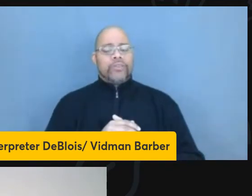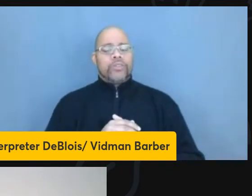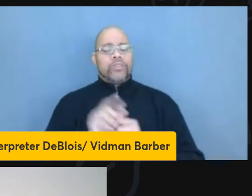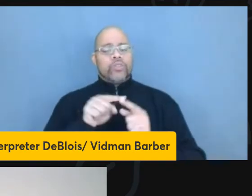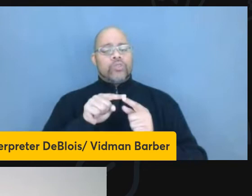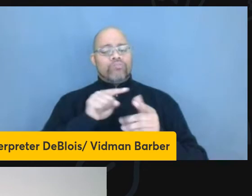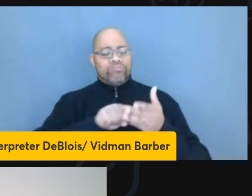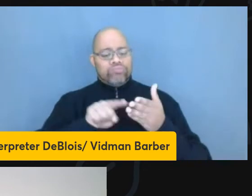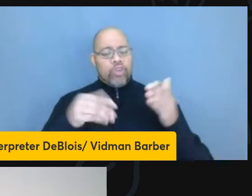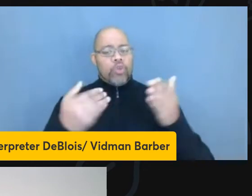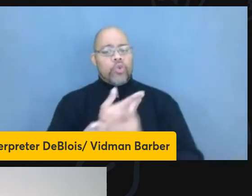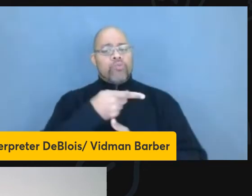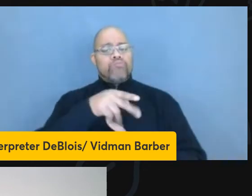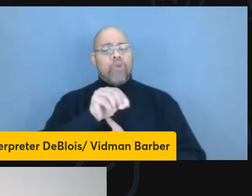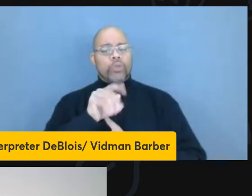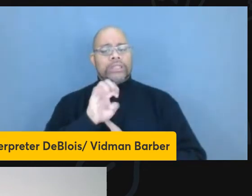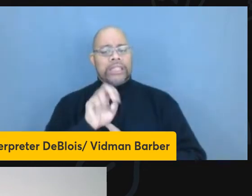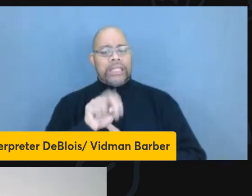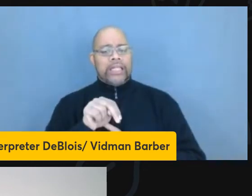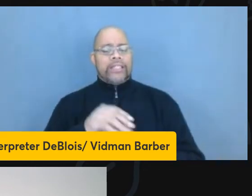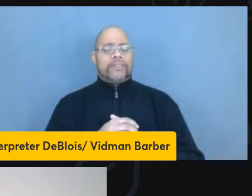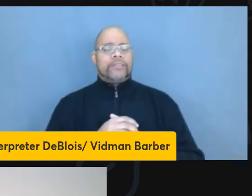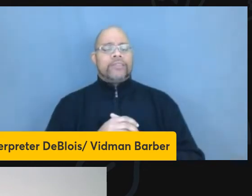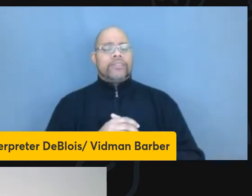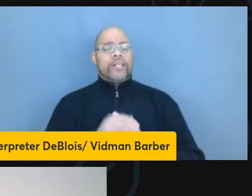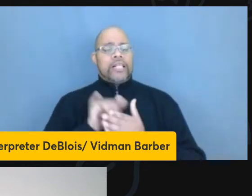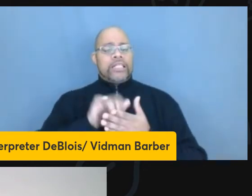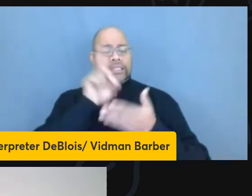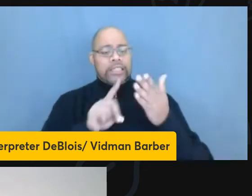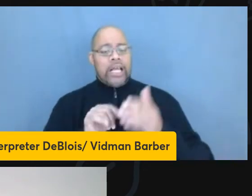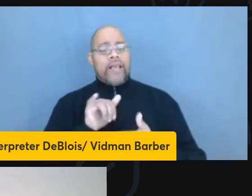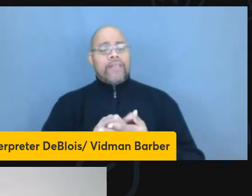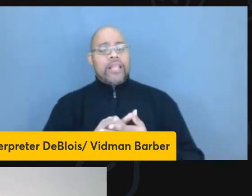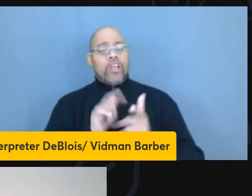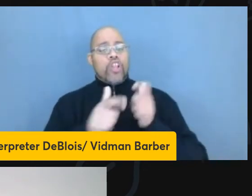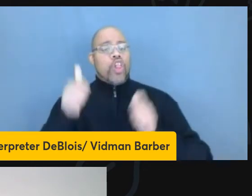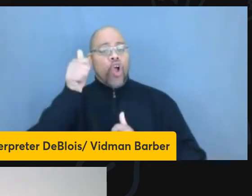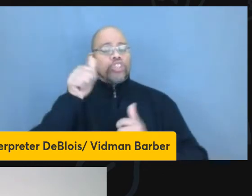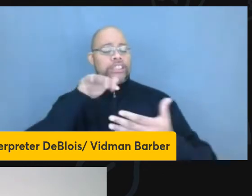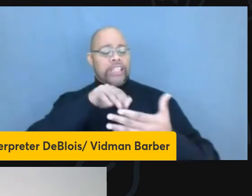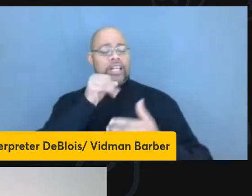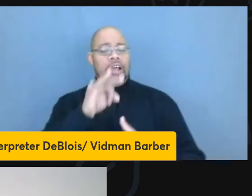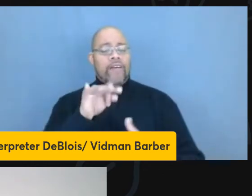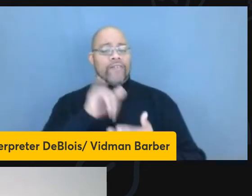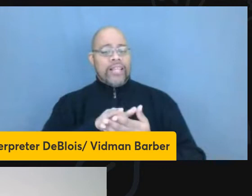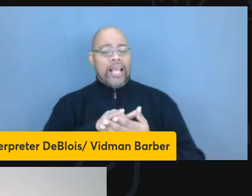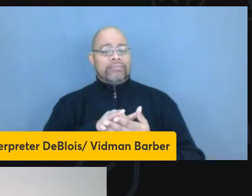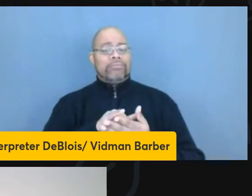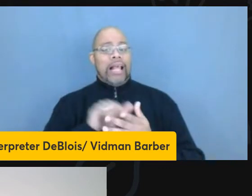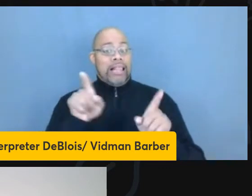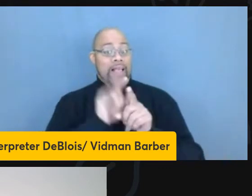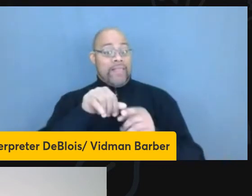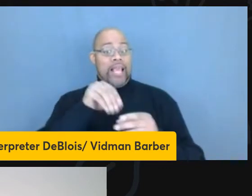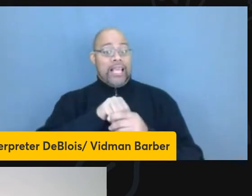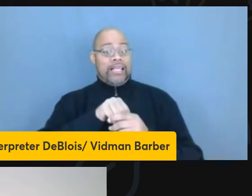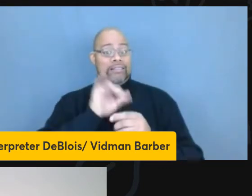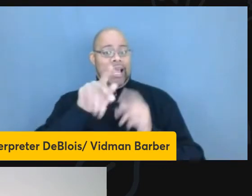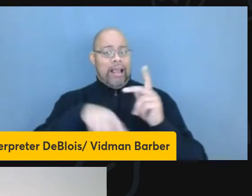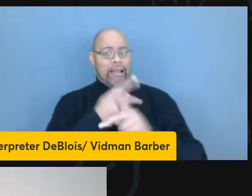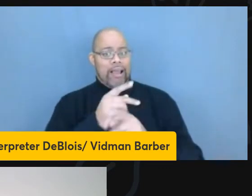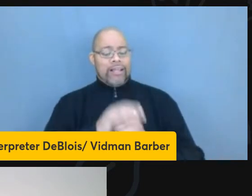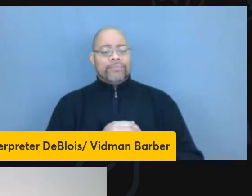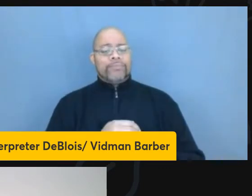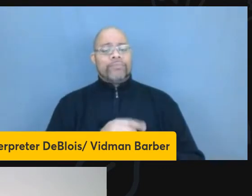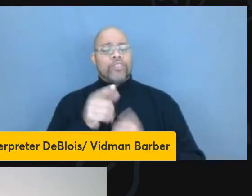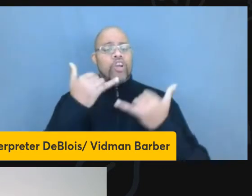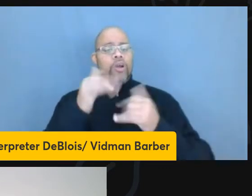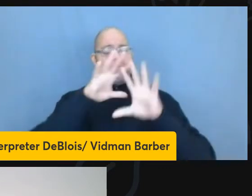kit that they had designed, which was the largest study of its nature. Dr. osier is the current president of the International